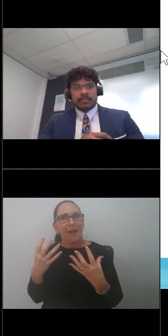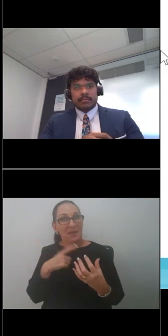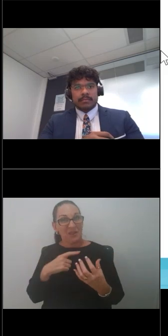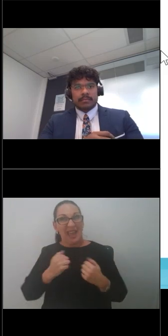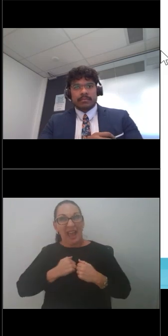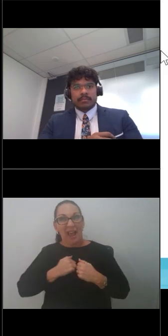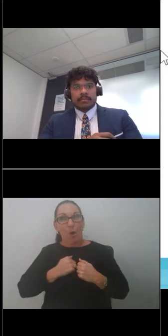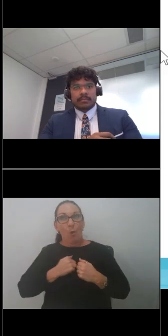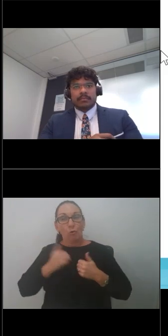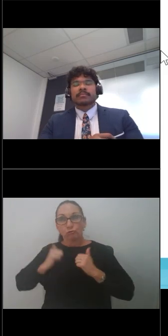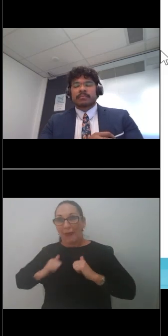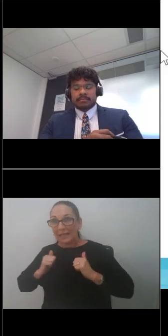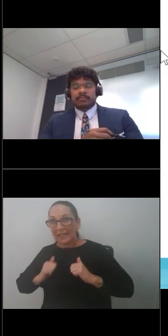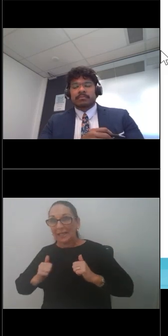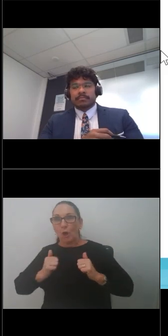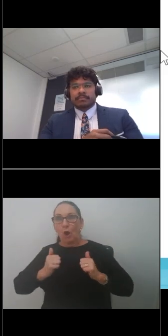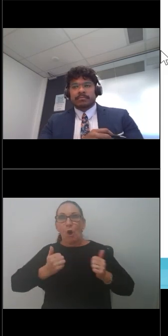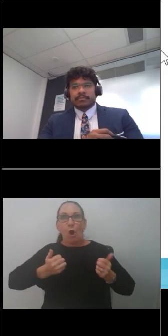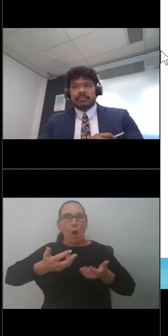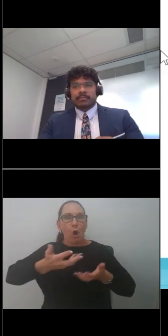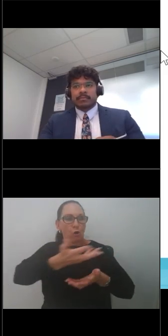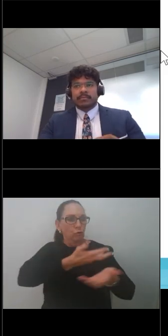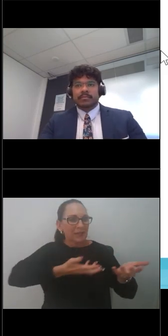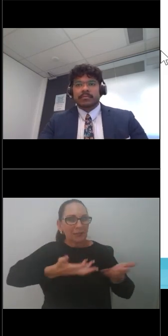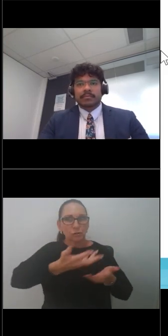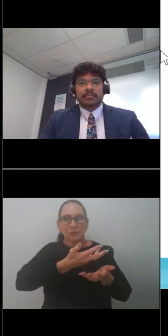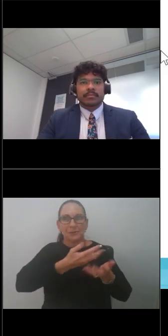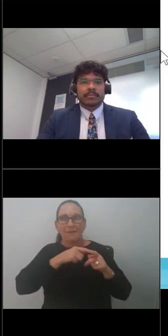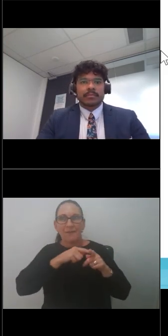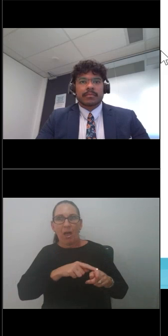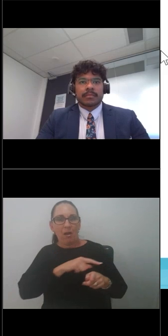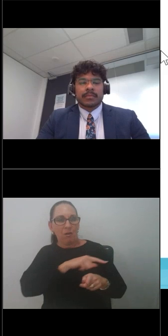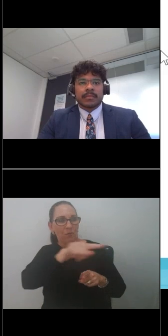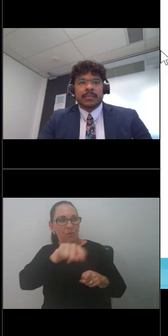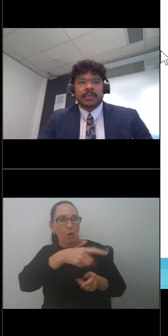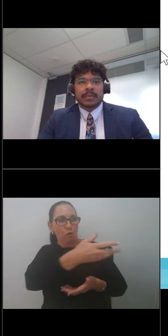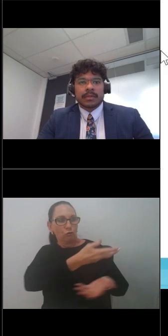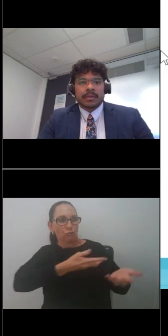the consultation stuff we received and we took it into practice and we applied it so I always asked